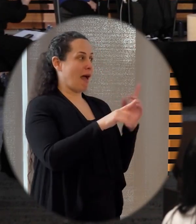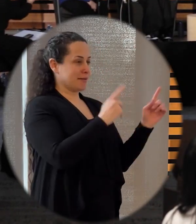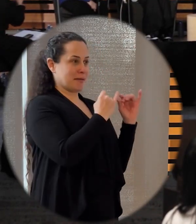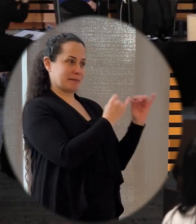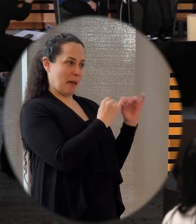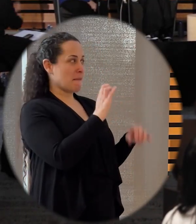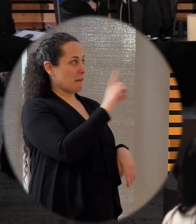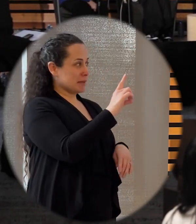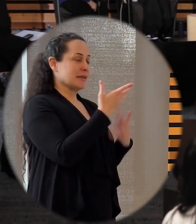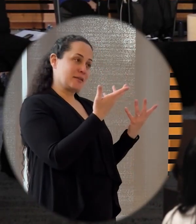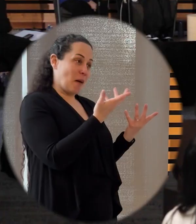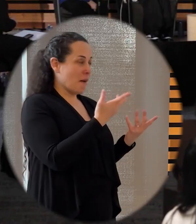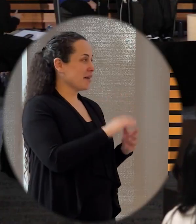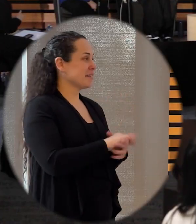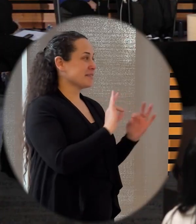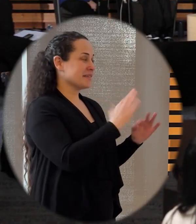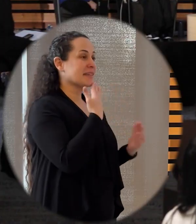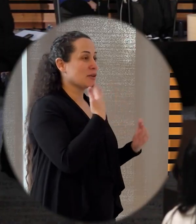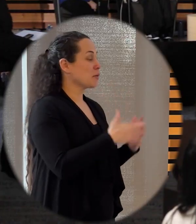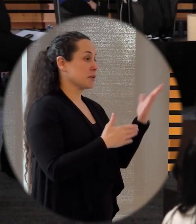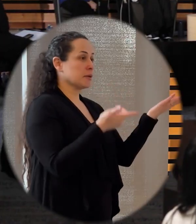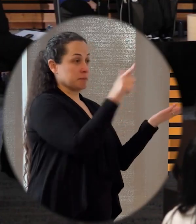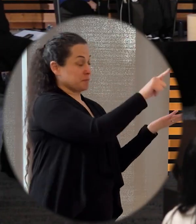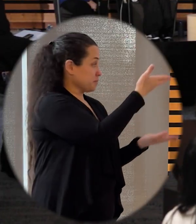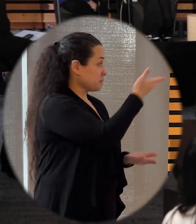here on the stage, so I I don't always have the pleasure of that. So, so thank you for that. Oh,